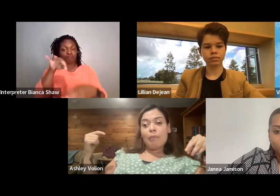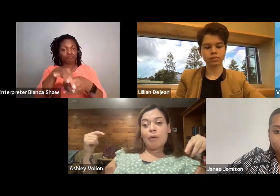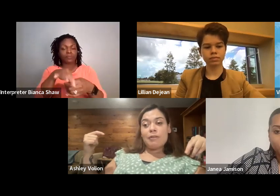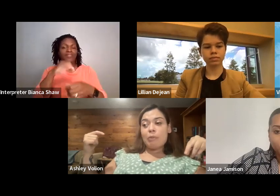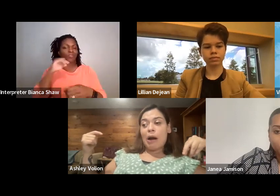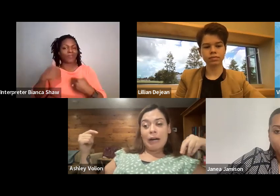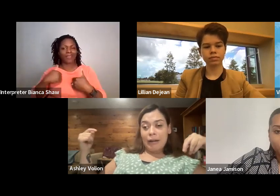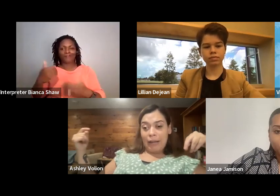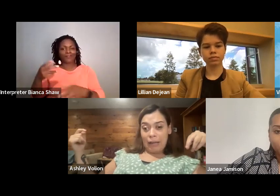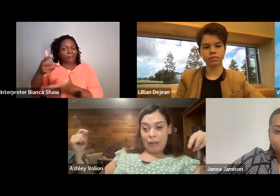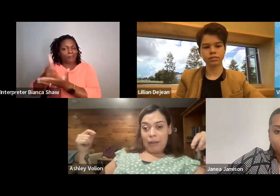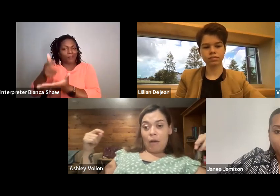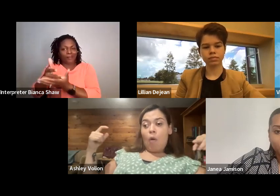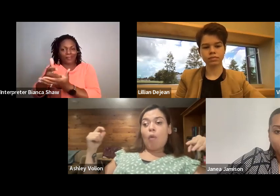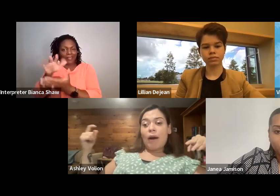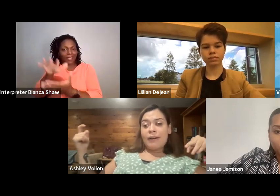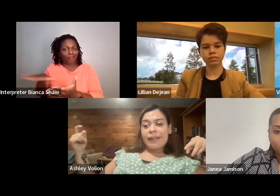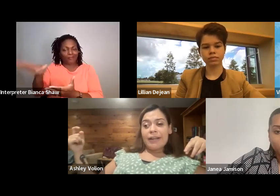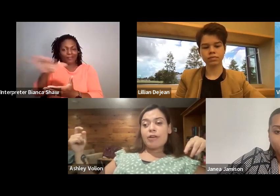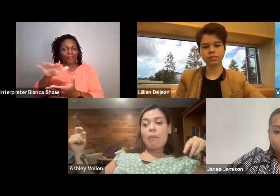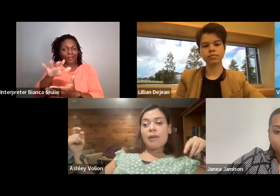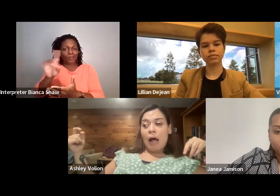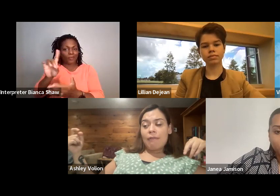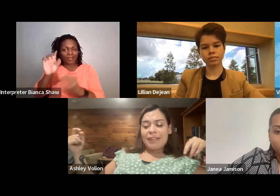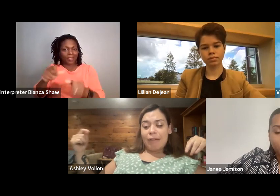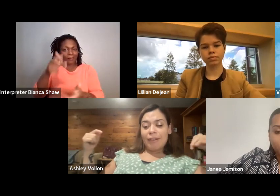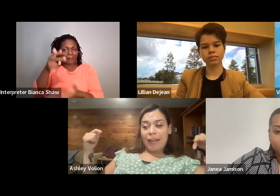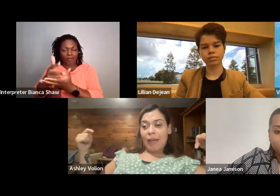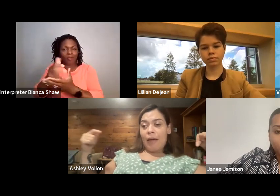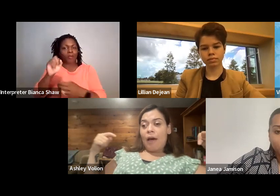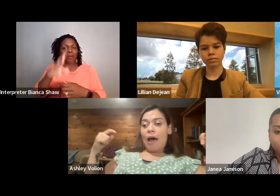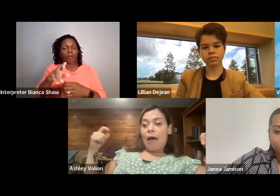for people to park in, or to get jobs off safely.